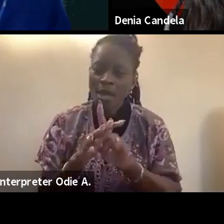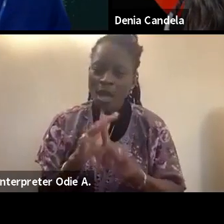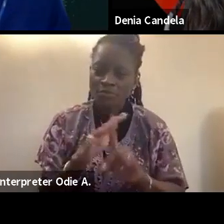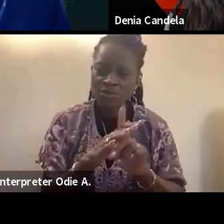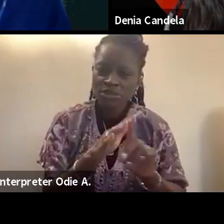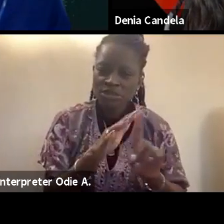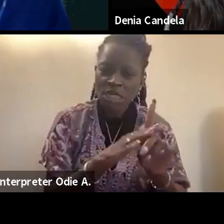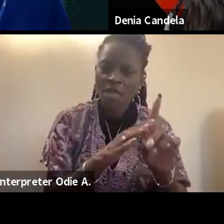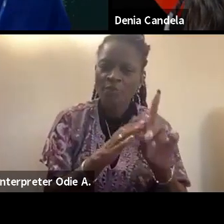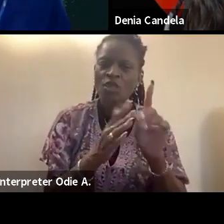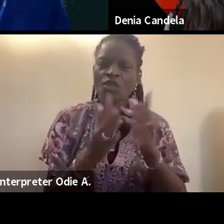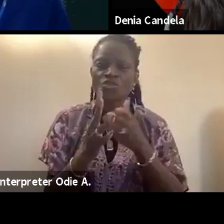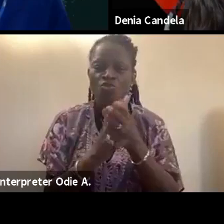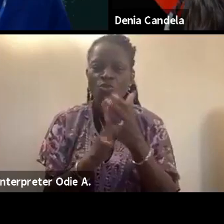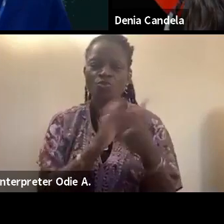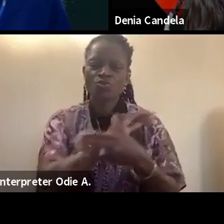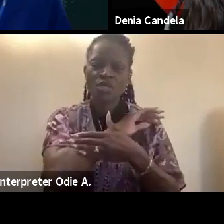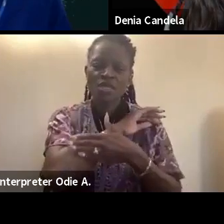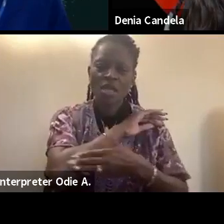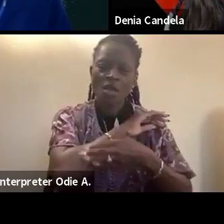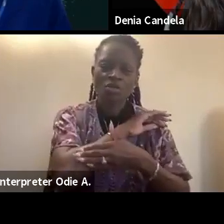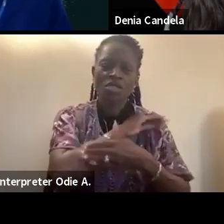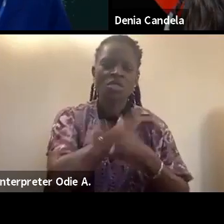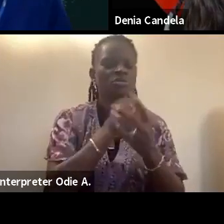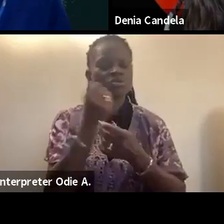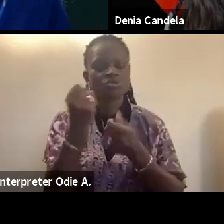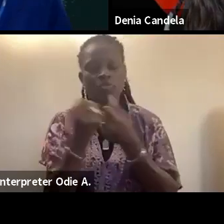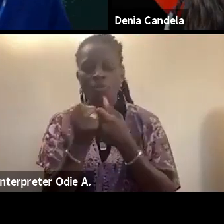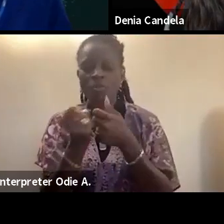supporting other events that may be happening with information,